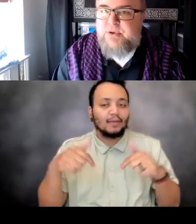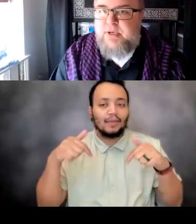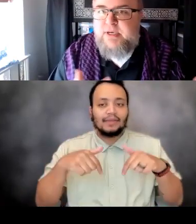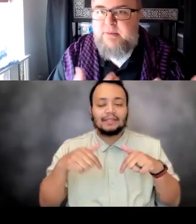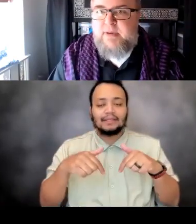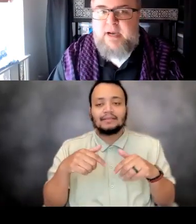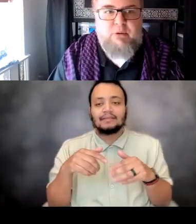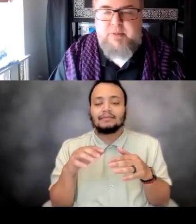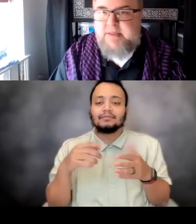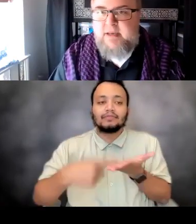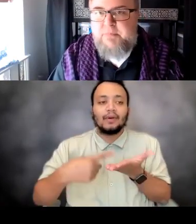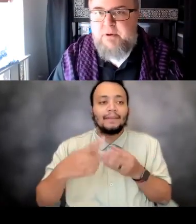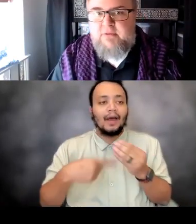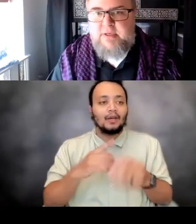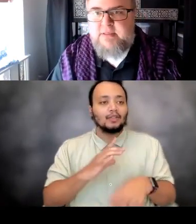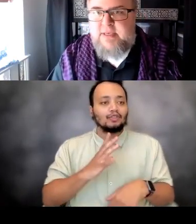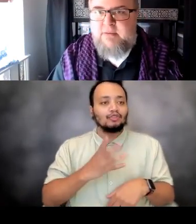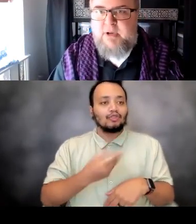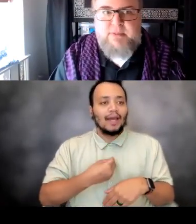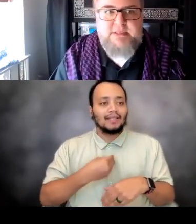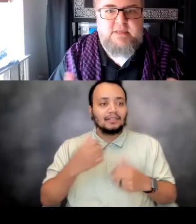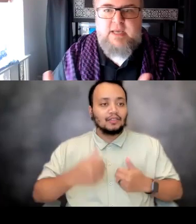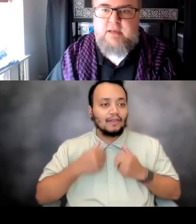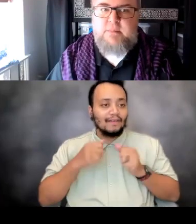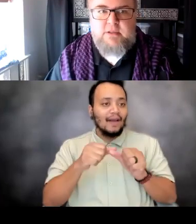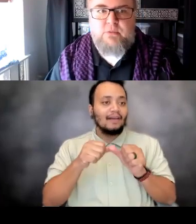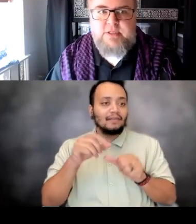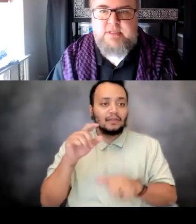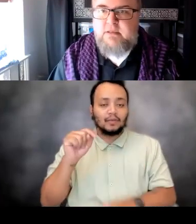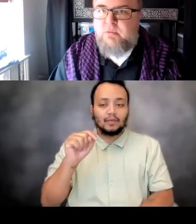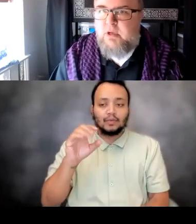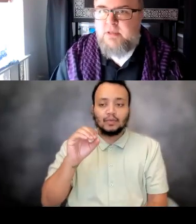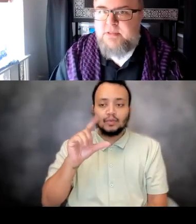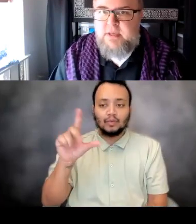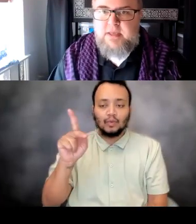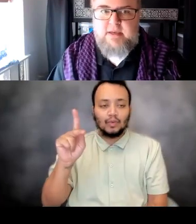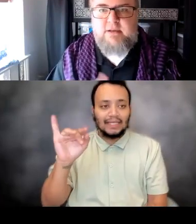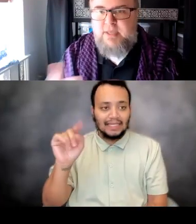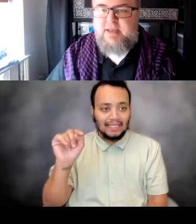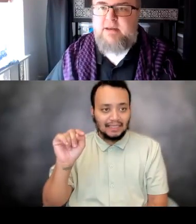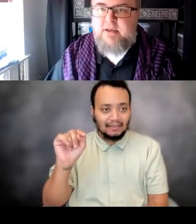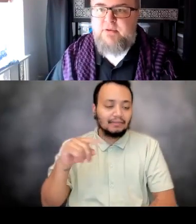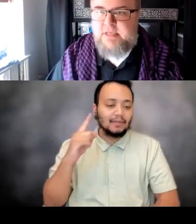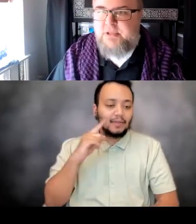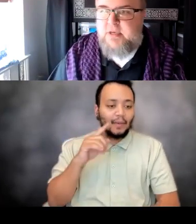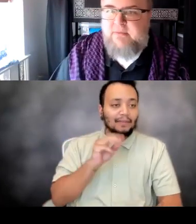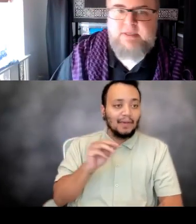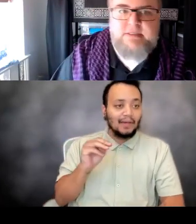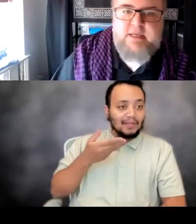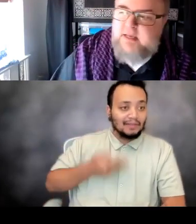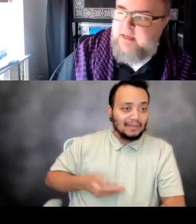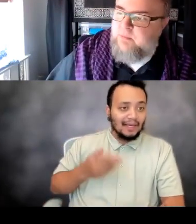So I will be leading part of it, again, michael munson, and Emil Rudicell will also be leading another section of it.